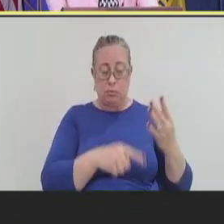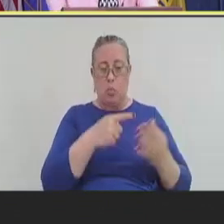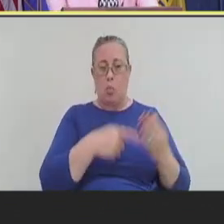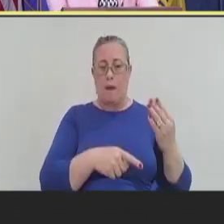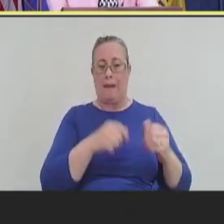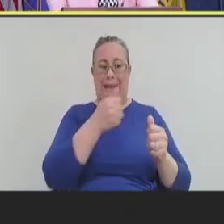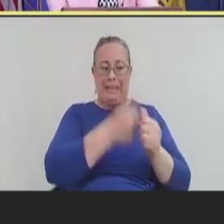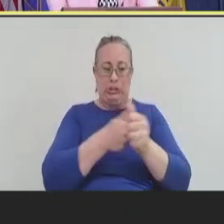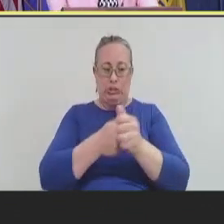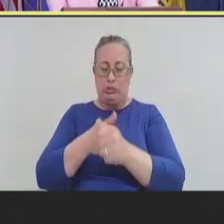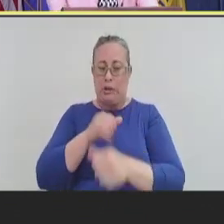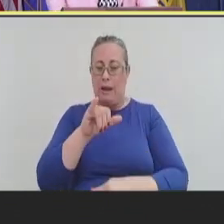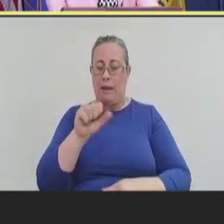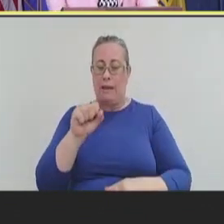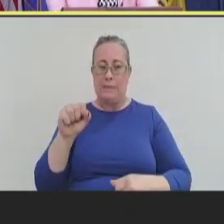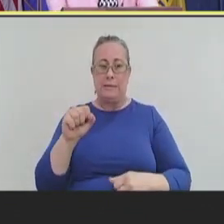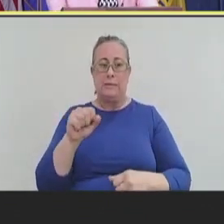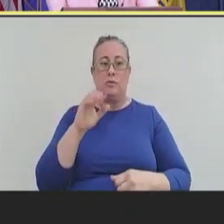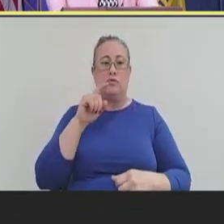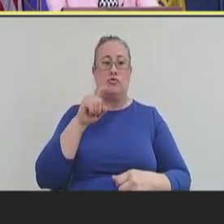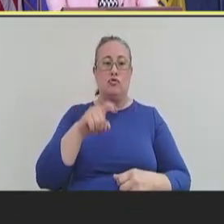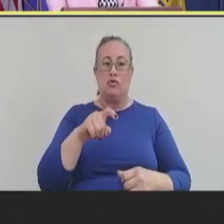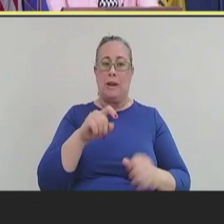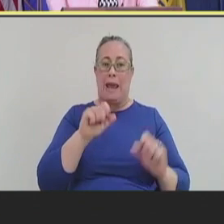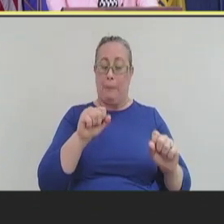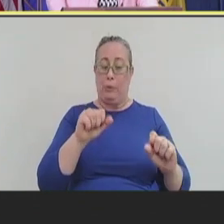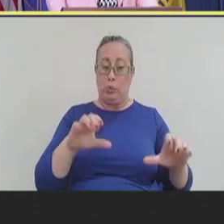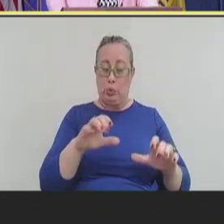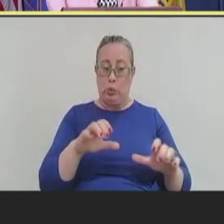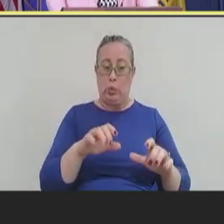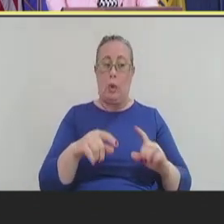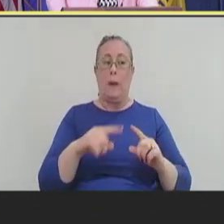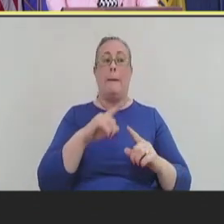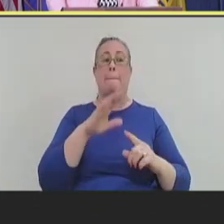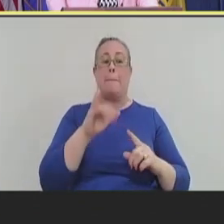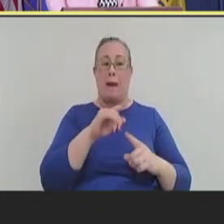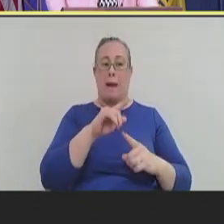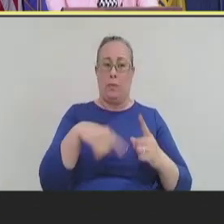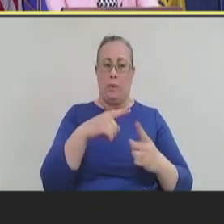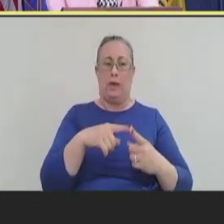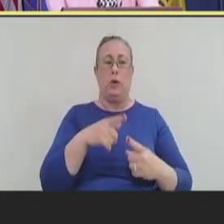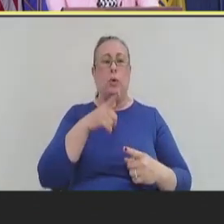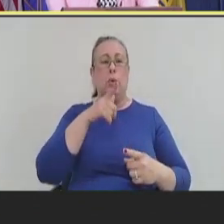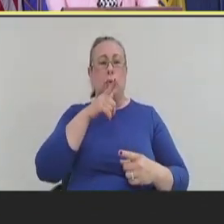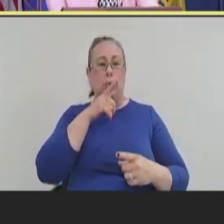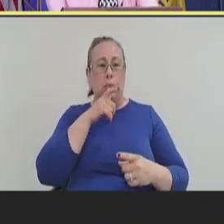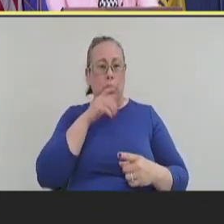how these systems are going to be updated. Who's going to be funding these? The federal government